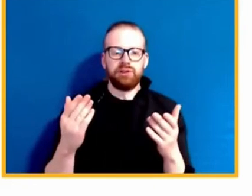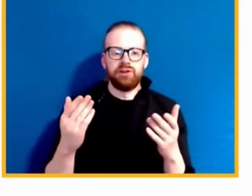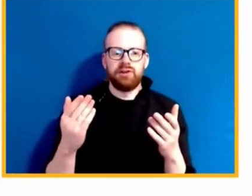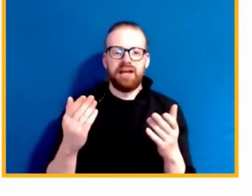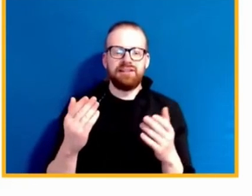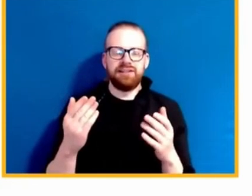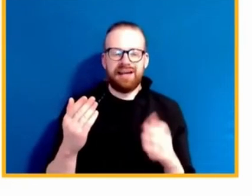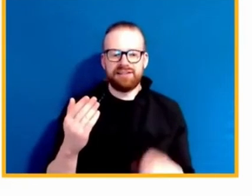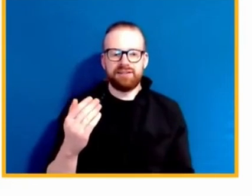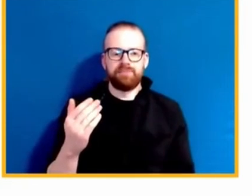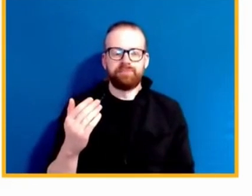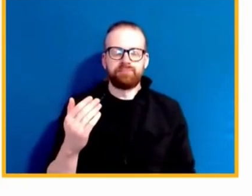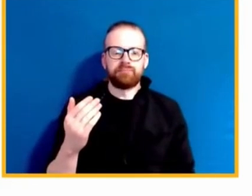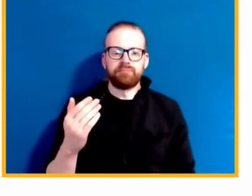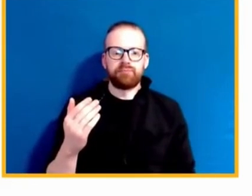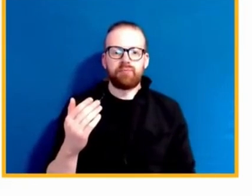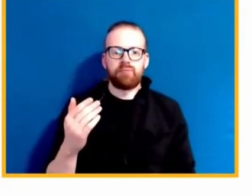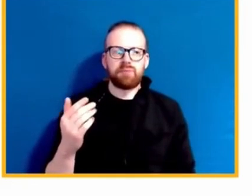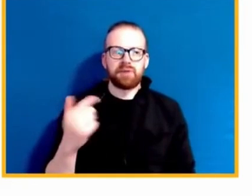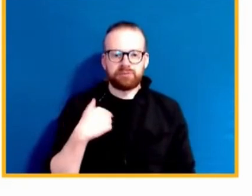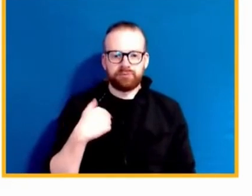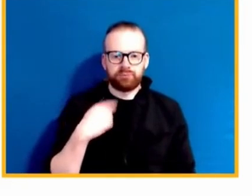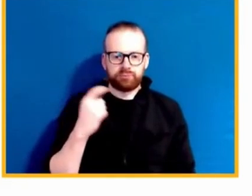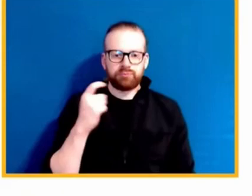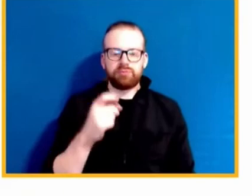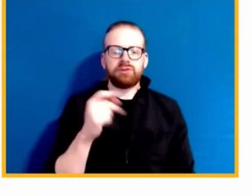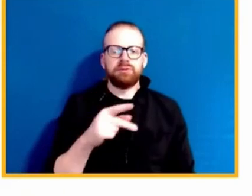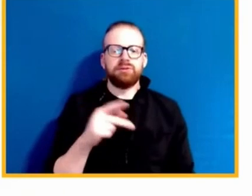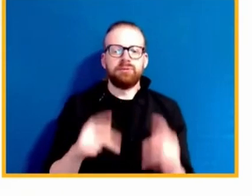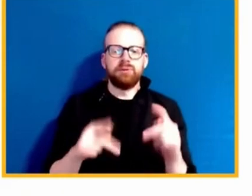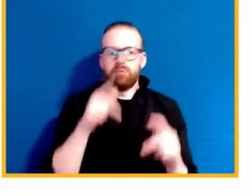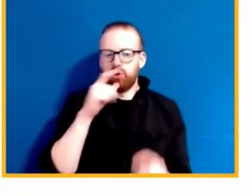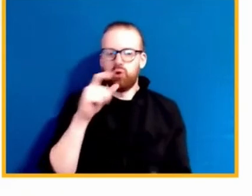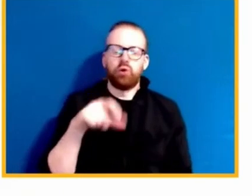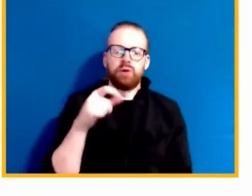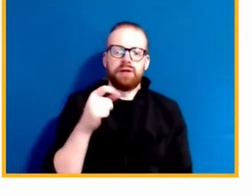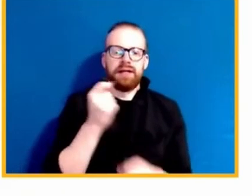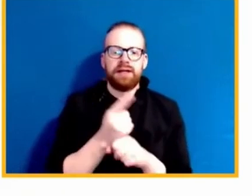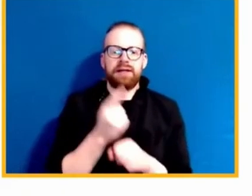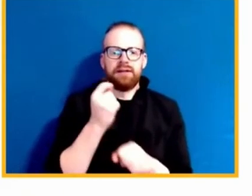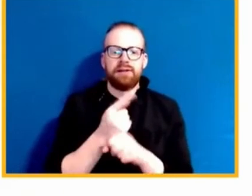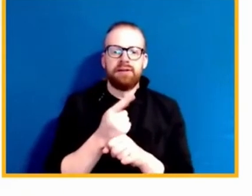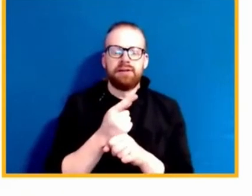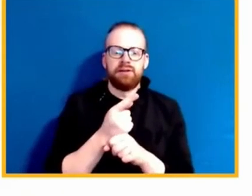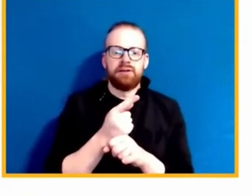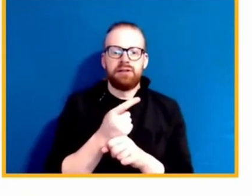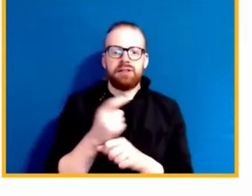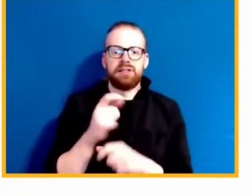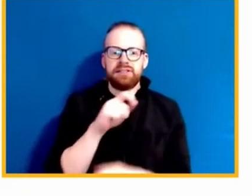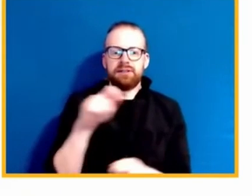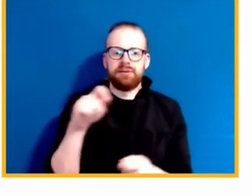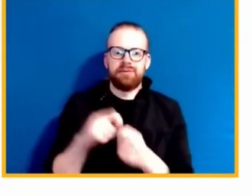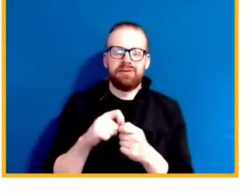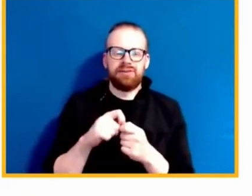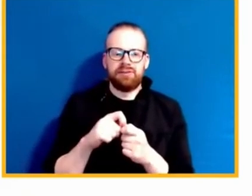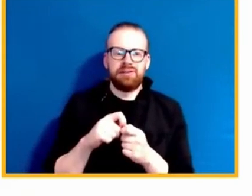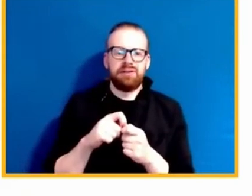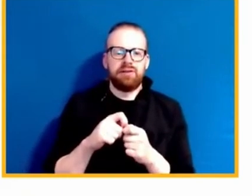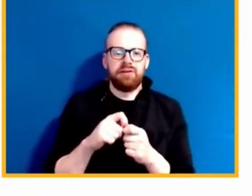Anthrocon for doing is giving back to those that are in need every single year. And in particular, you know, after all the